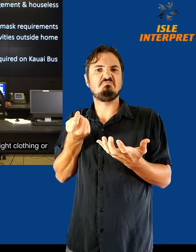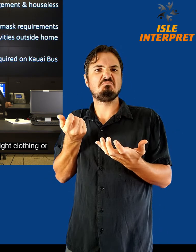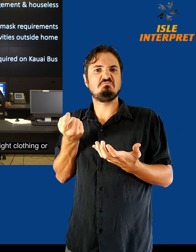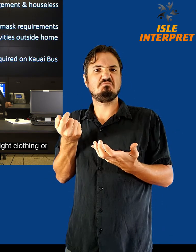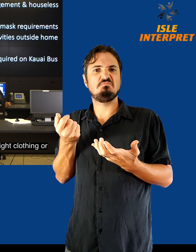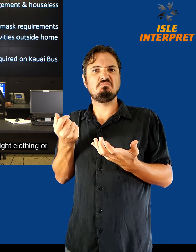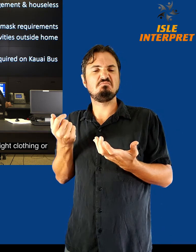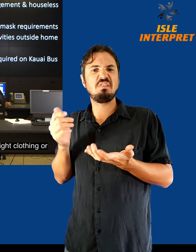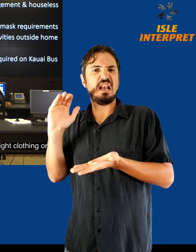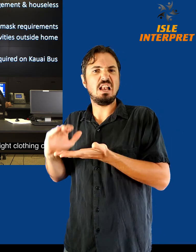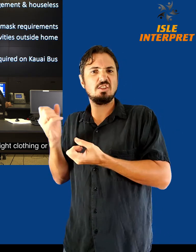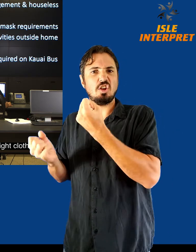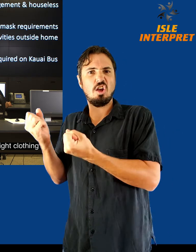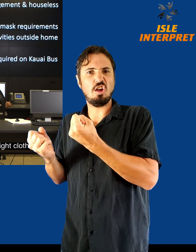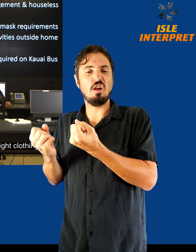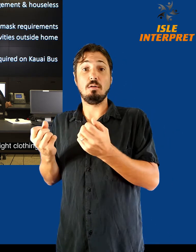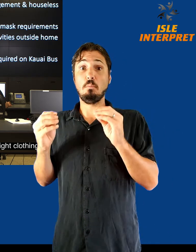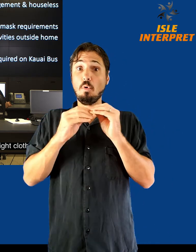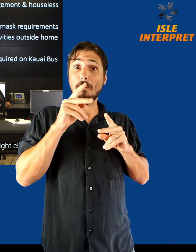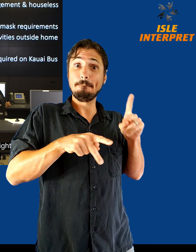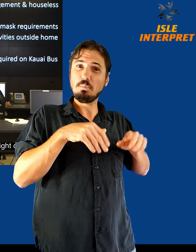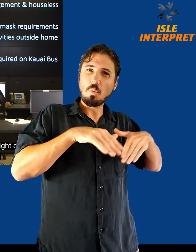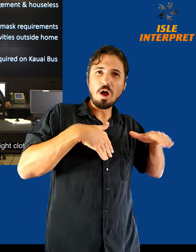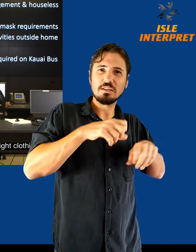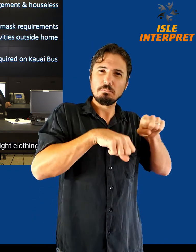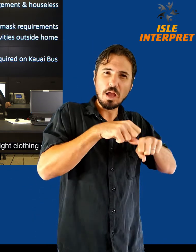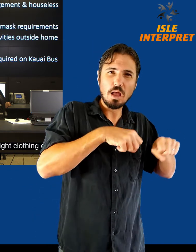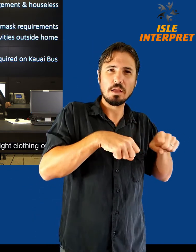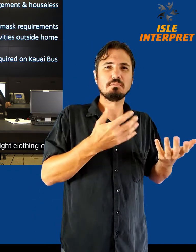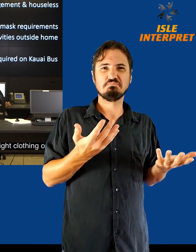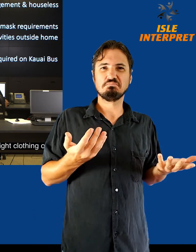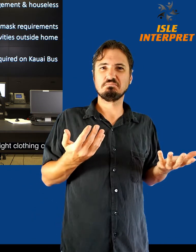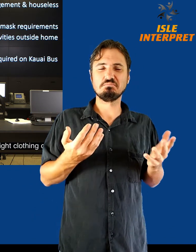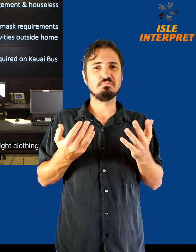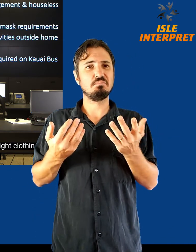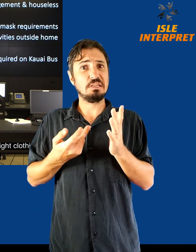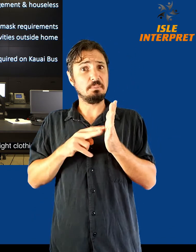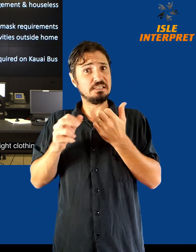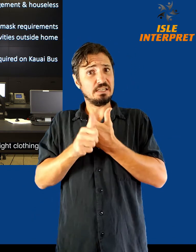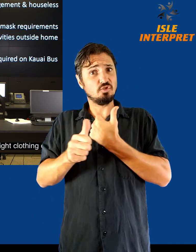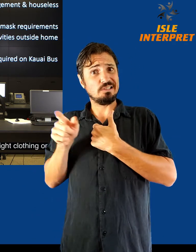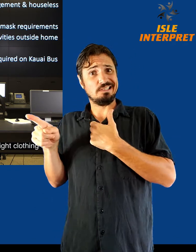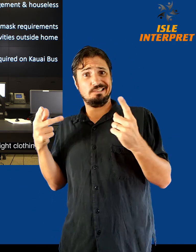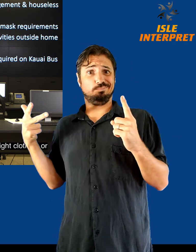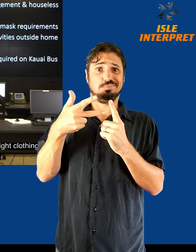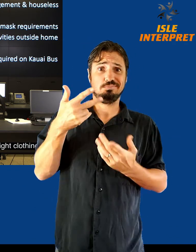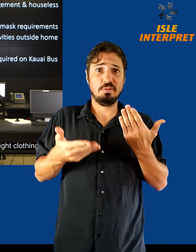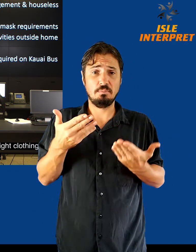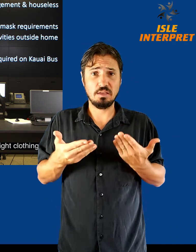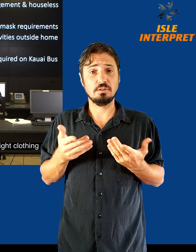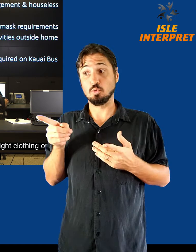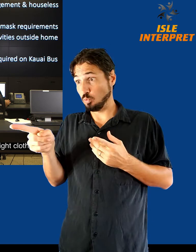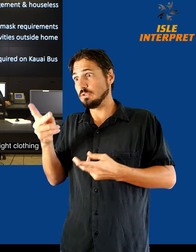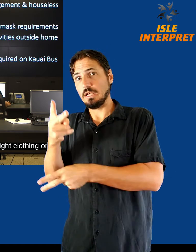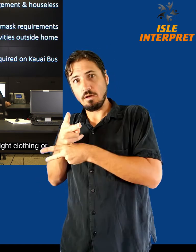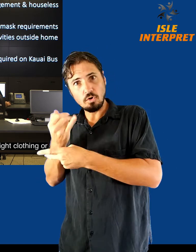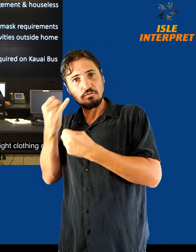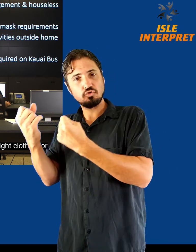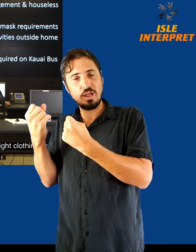please slow down and drive with ALOHA. And pedestrians, please wear bright clothing or reflective attire to make yourselves more visible to motorists.